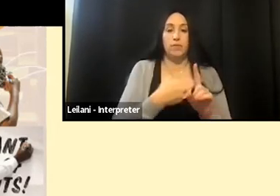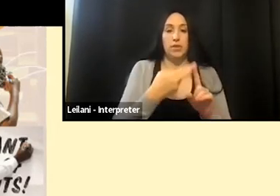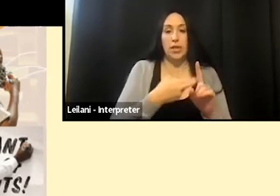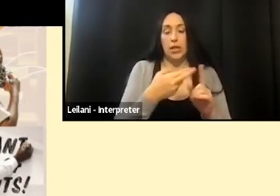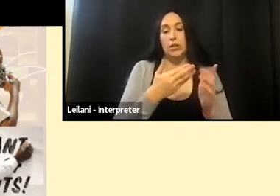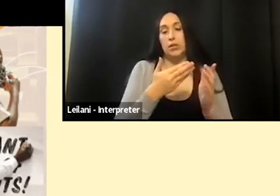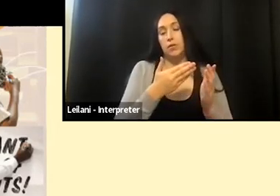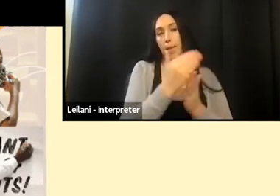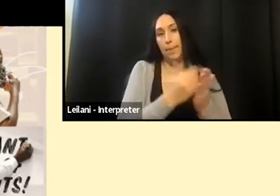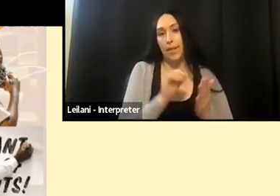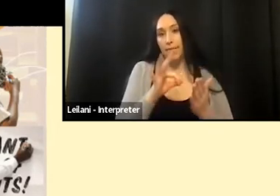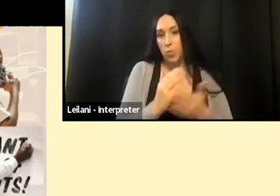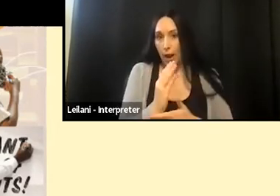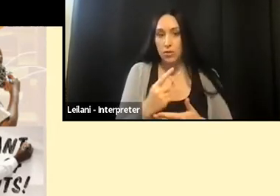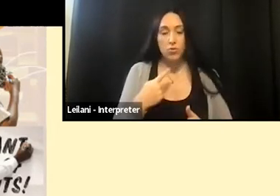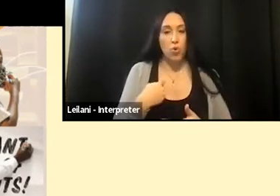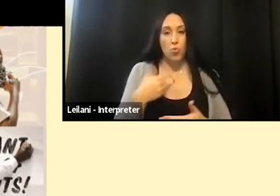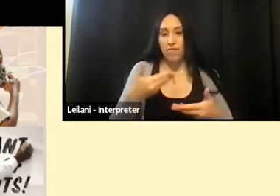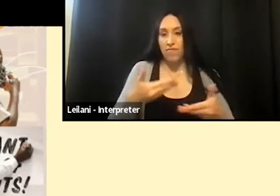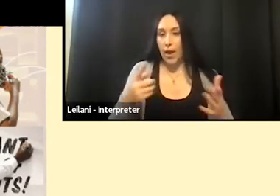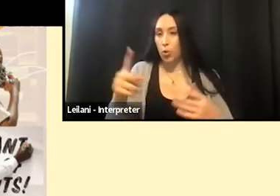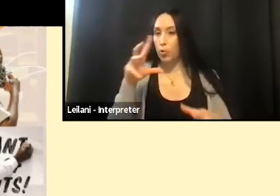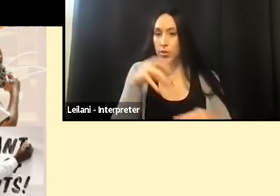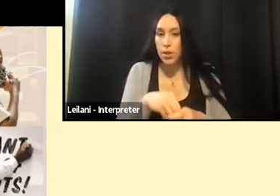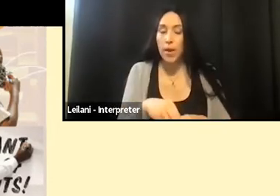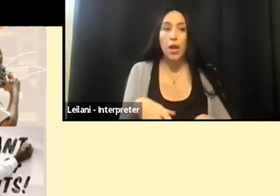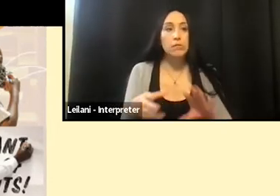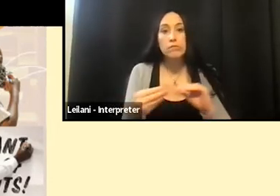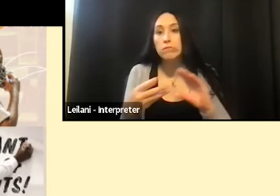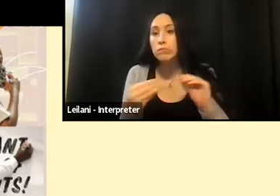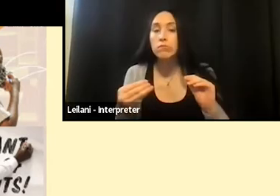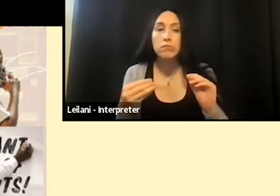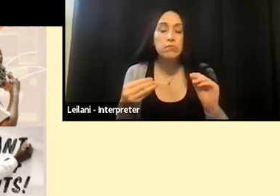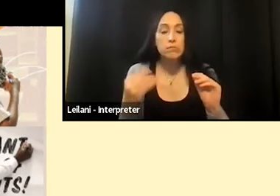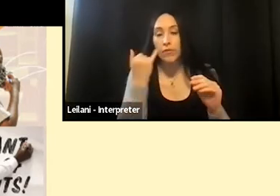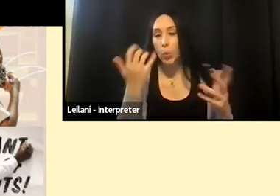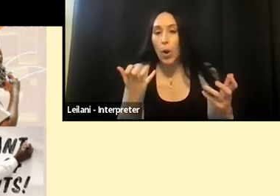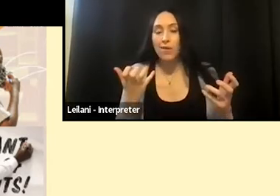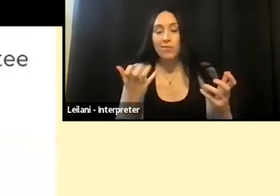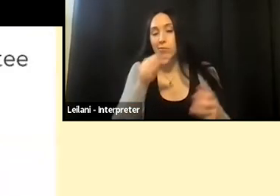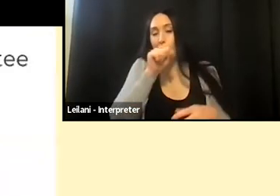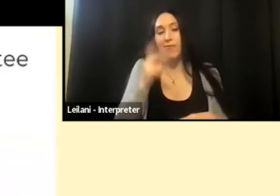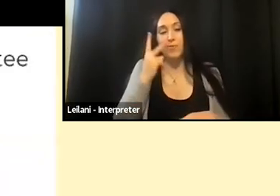to join, make a public comment if you feel called to. And we'd love to have you there. Thank you all so much.